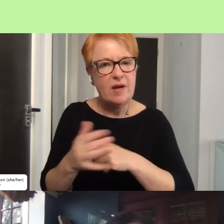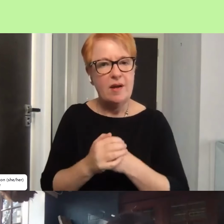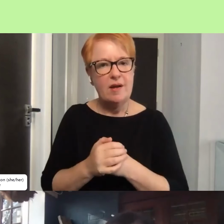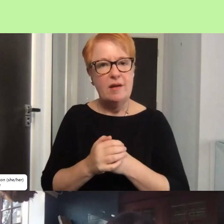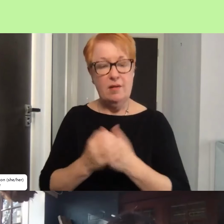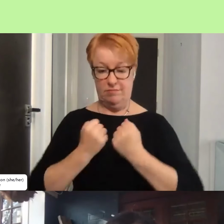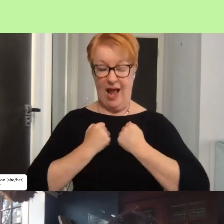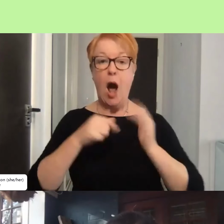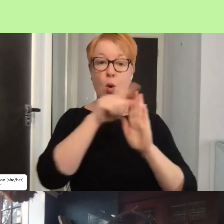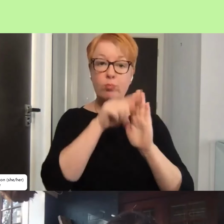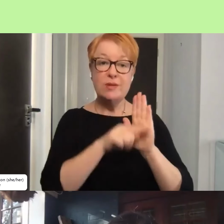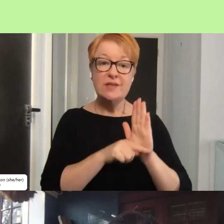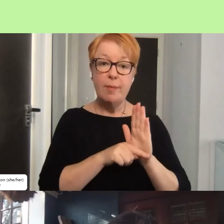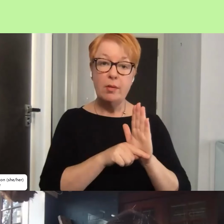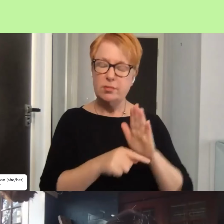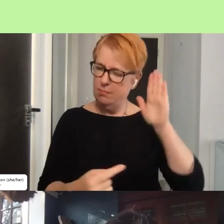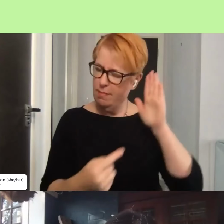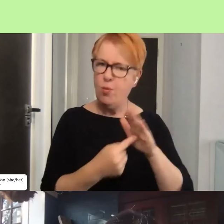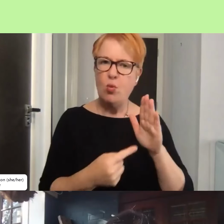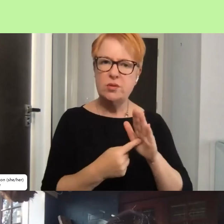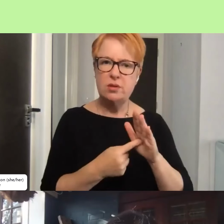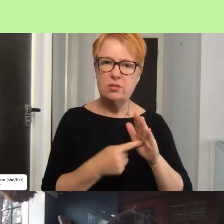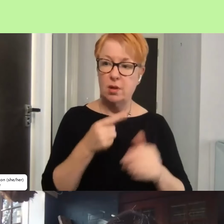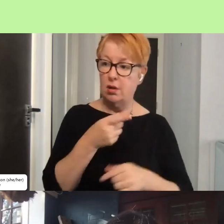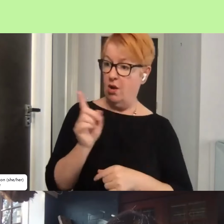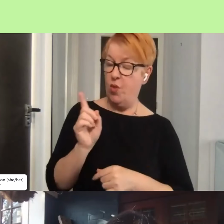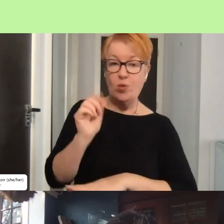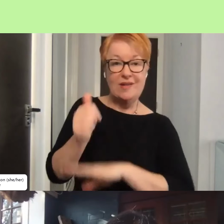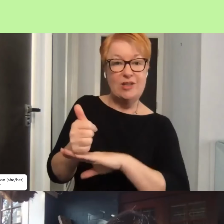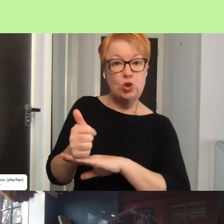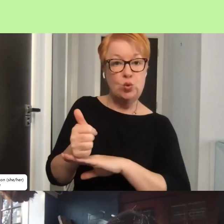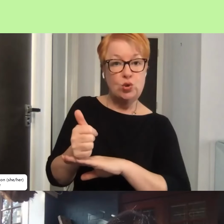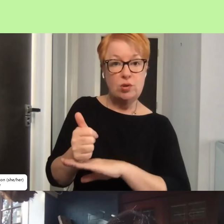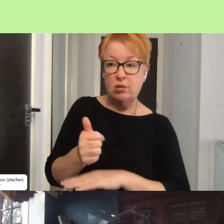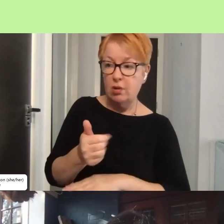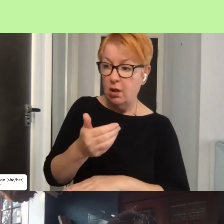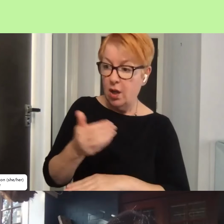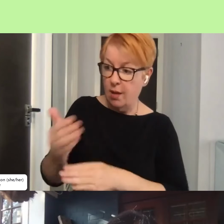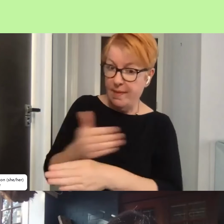If the institution didn't have those principles before engaging with ‘Silent University’